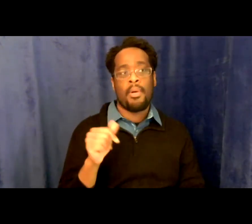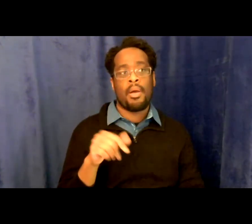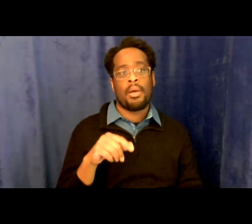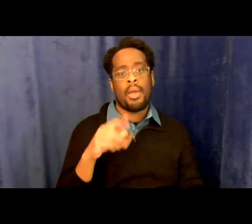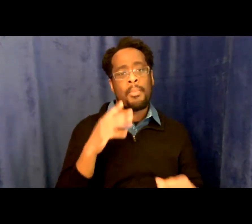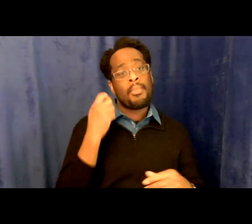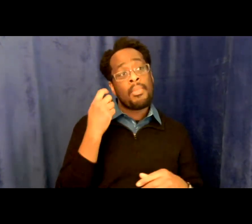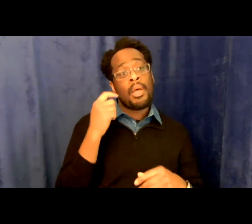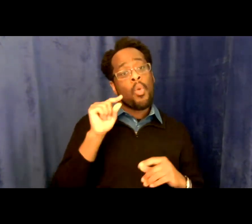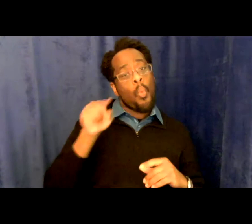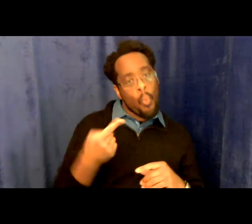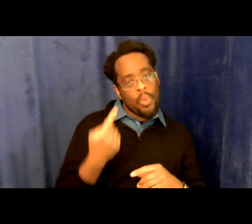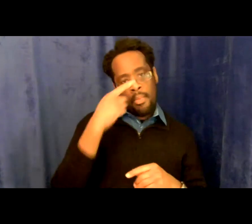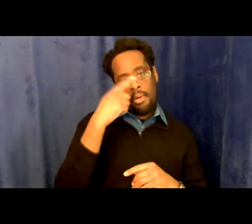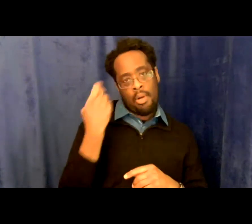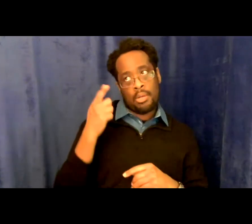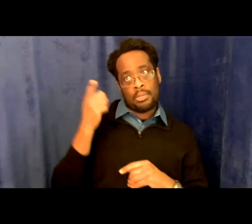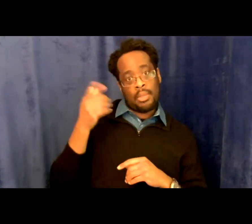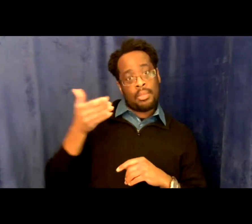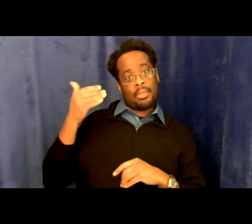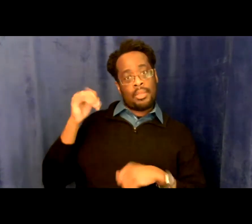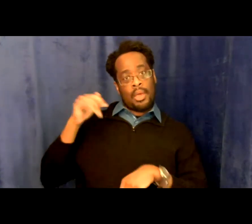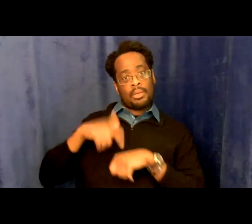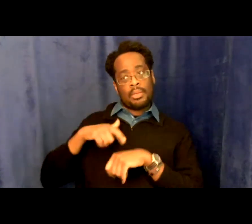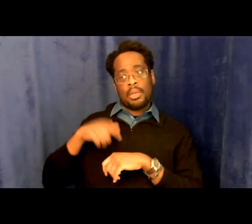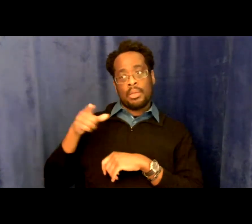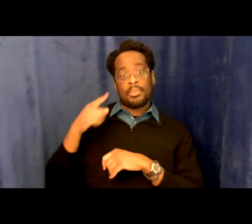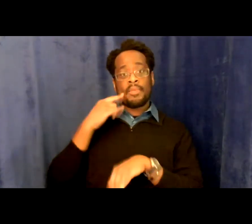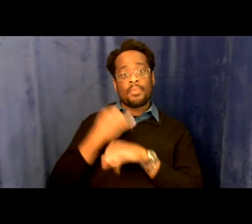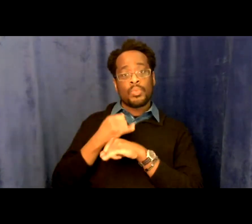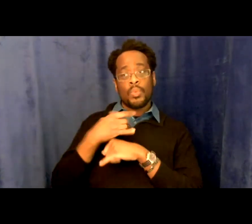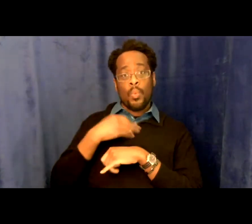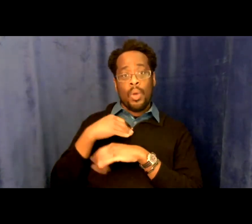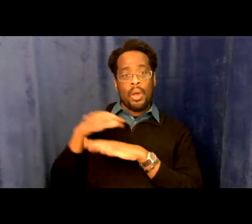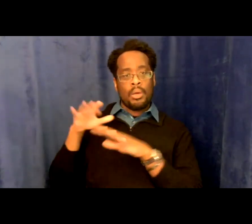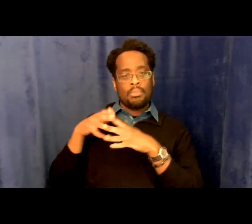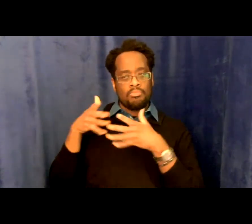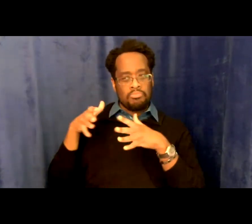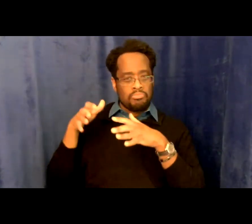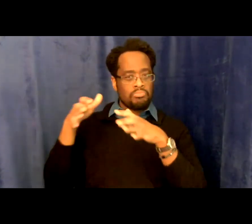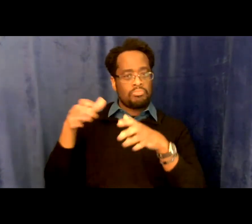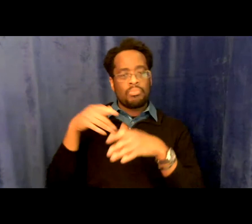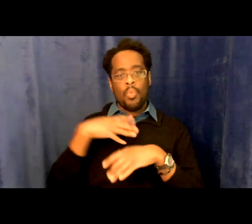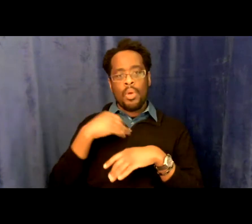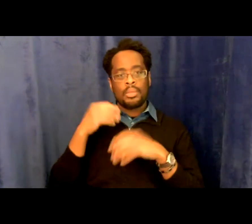and teach for example in alabama but only because at that time the white deaf school